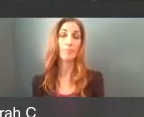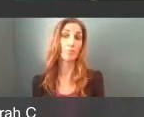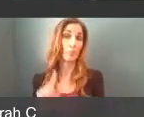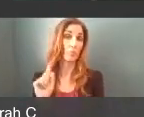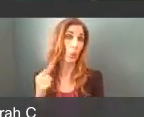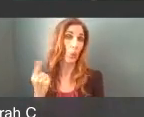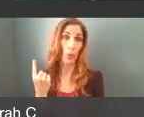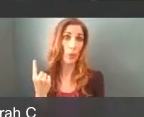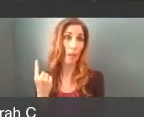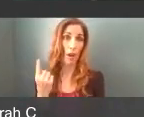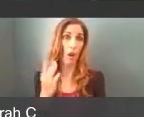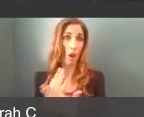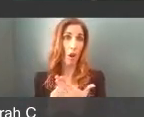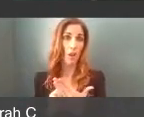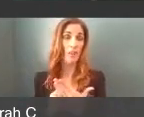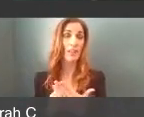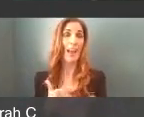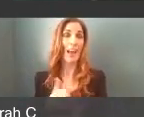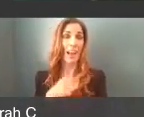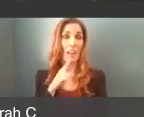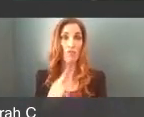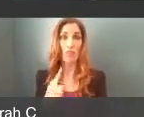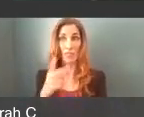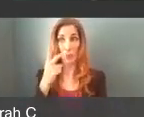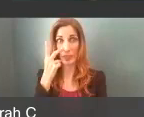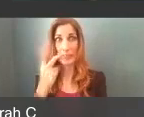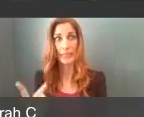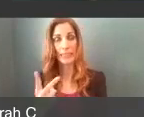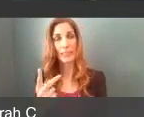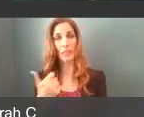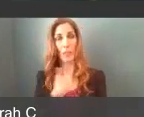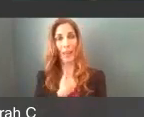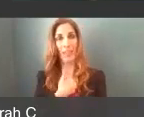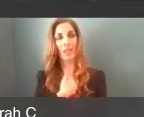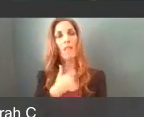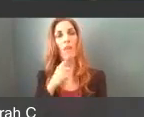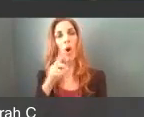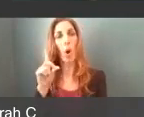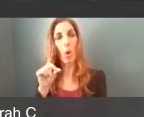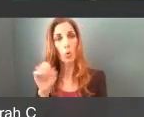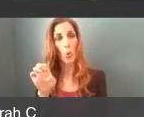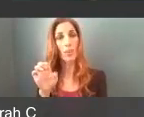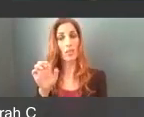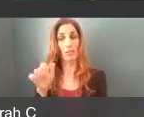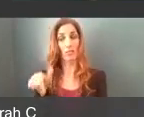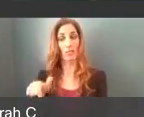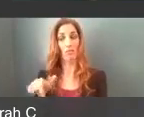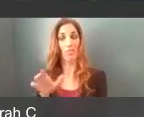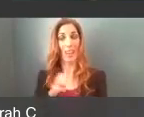that I have actual eyes on are the doses that our Montgomery County Office of Public Health